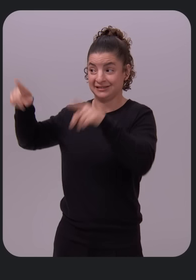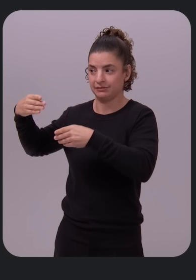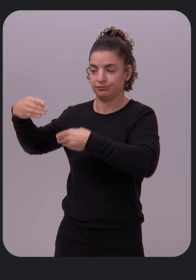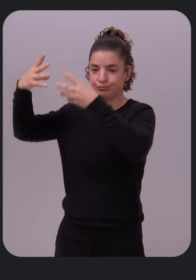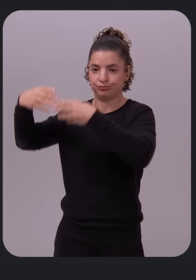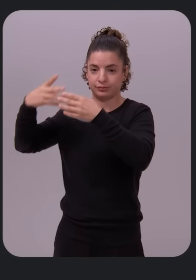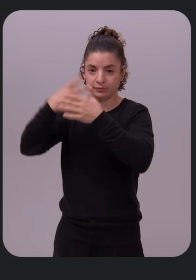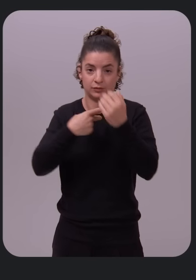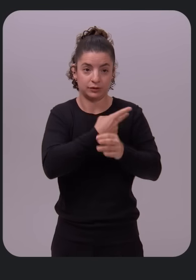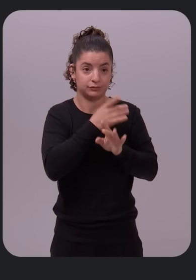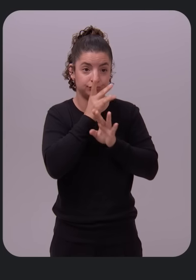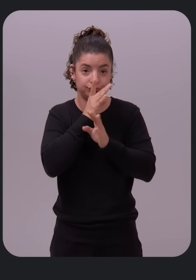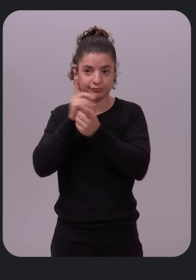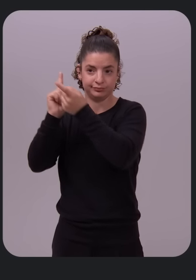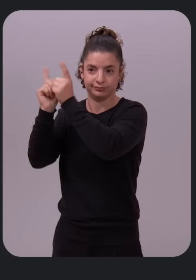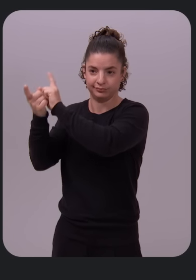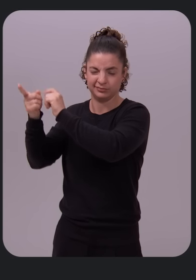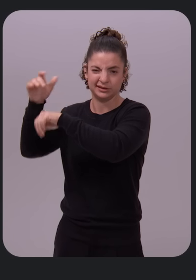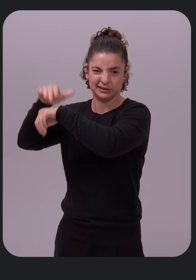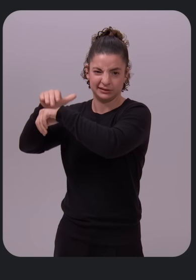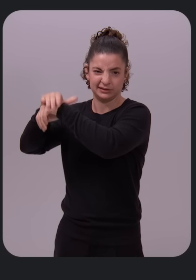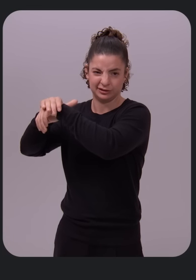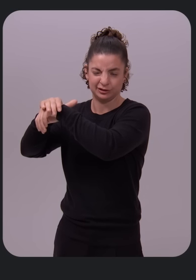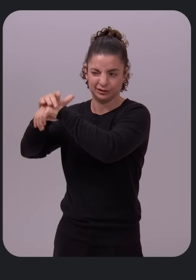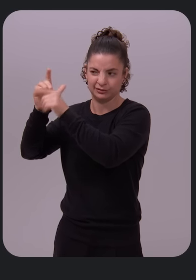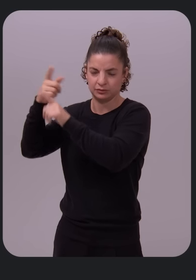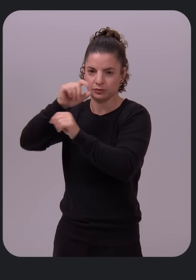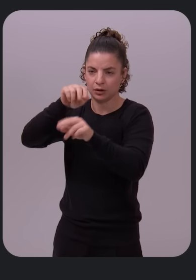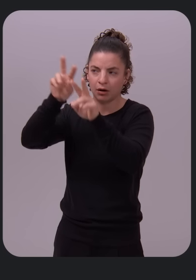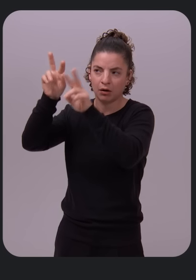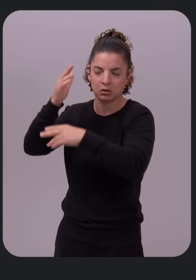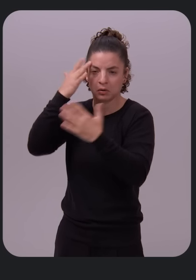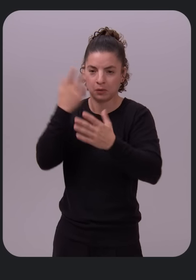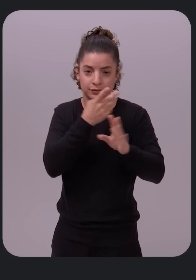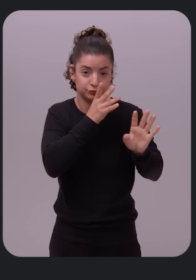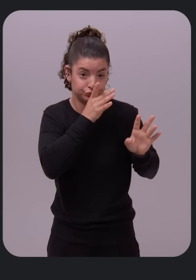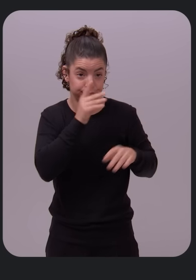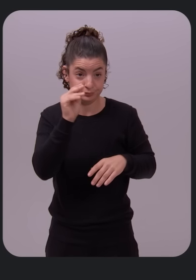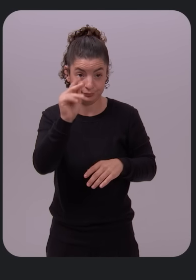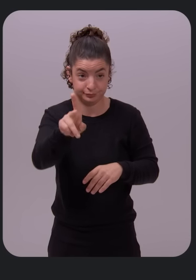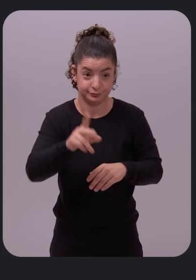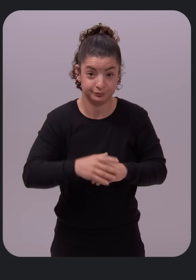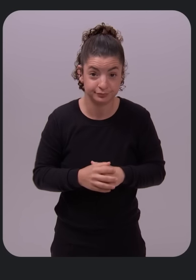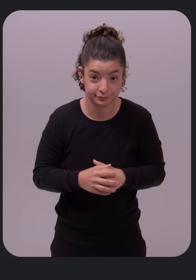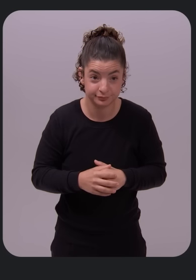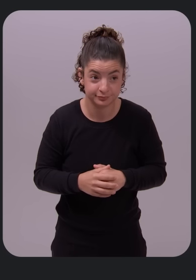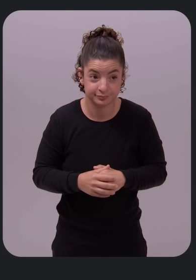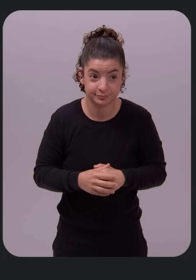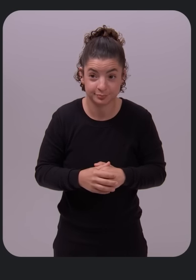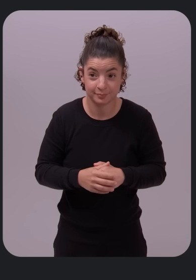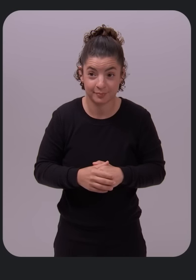And so you can all follow along, we'll show an English translation in real time, OK?